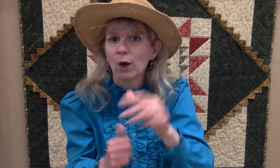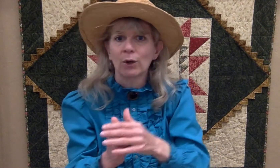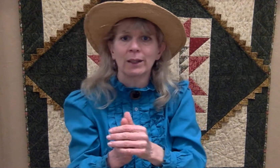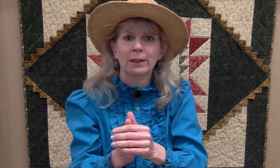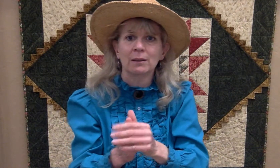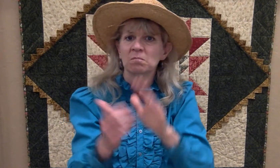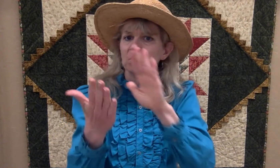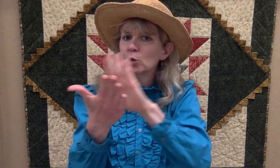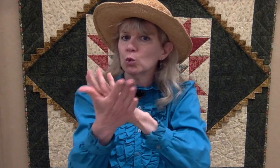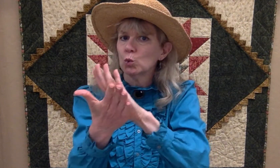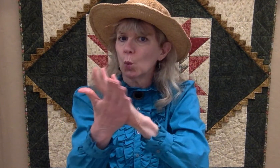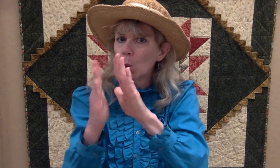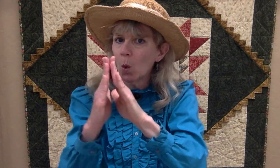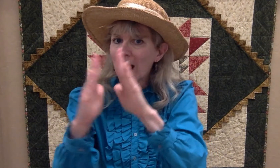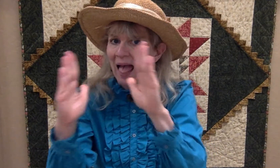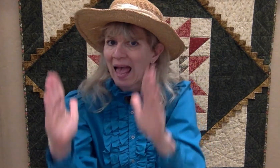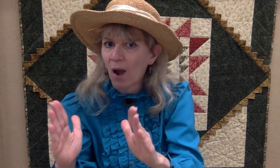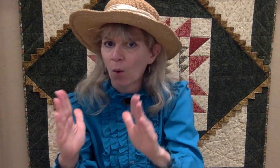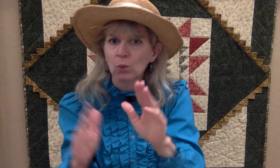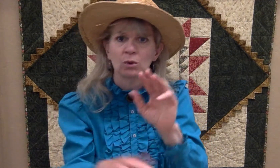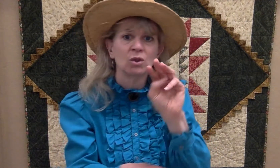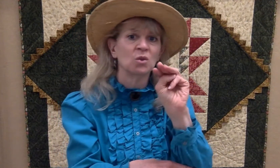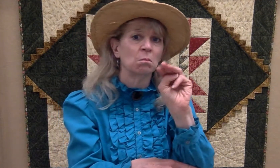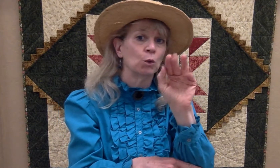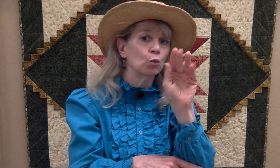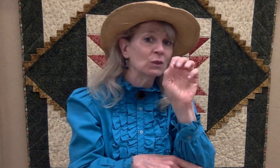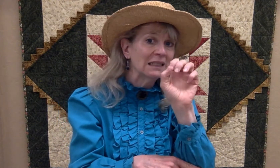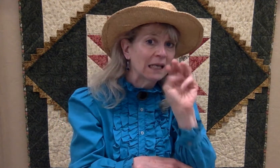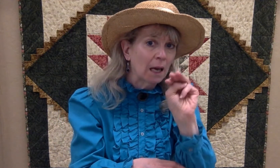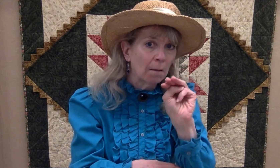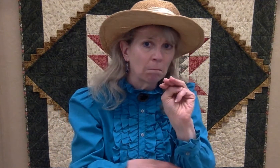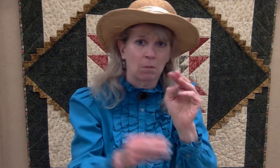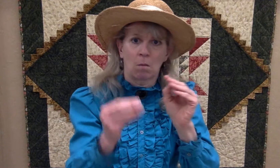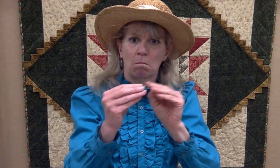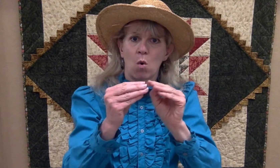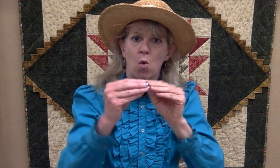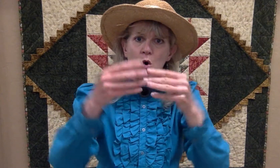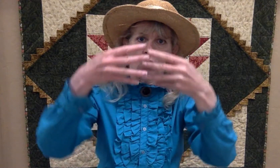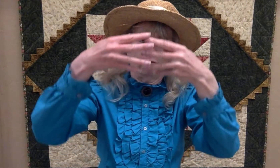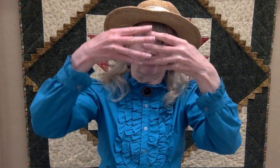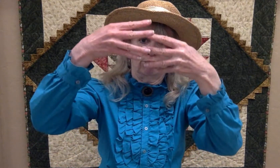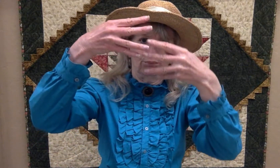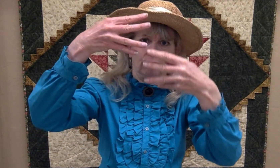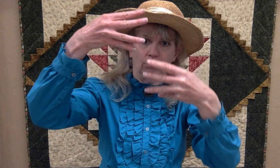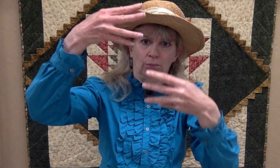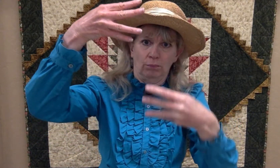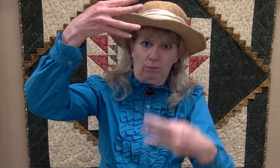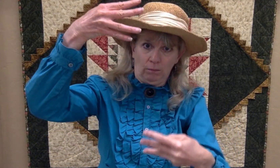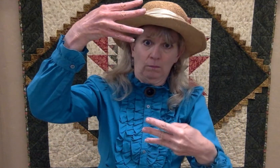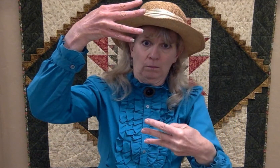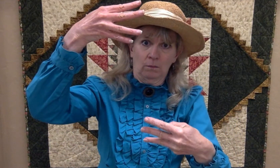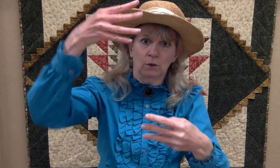schoolhouse, museum, and more.